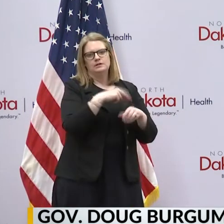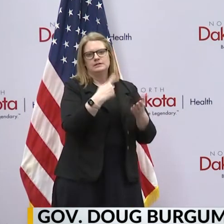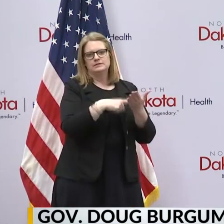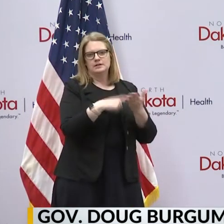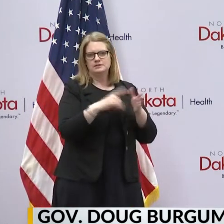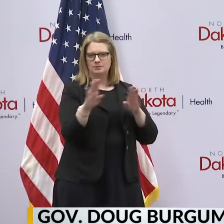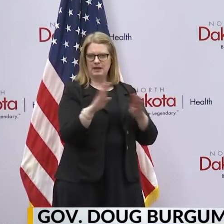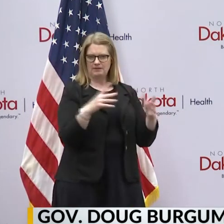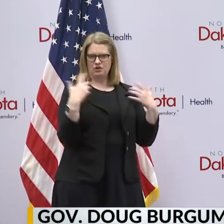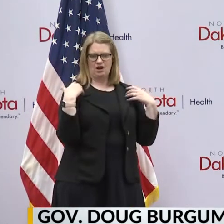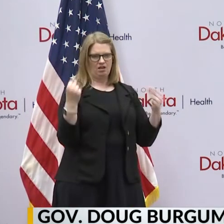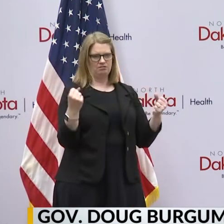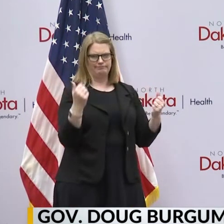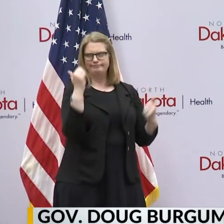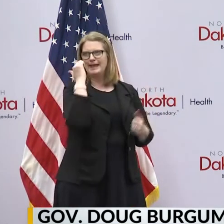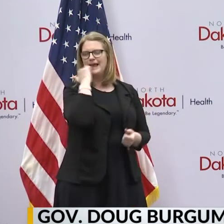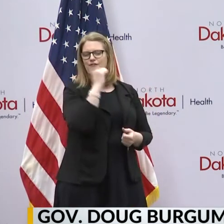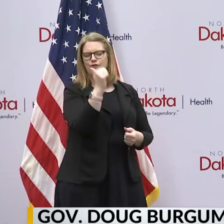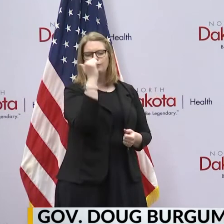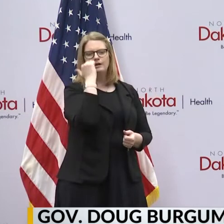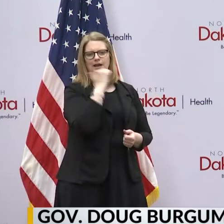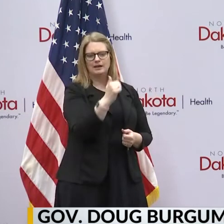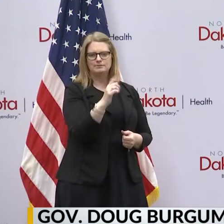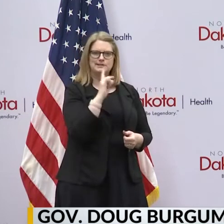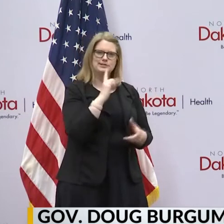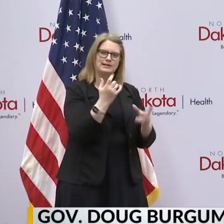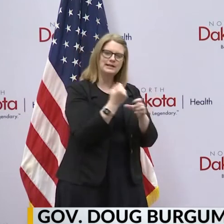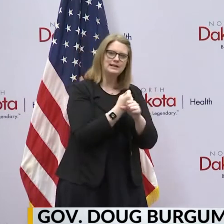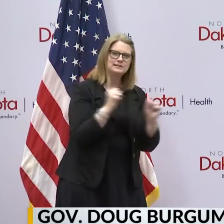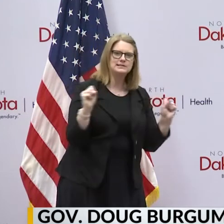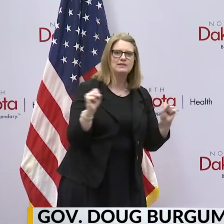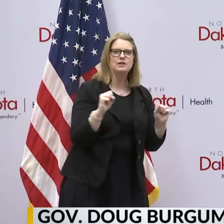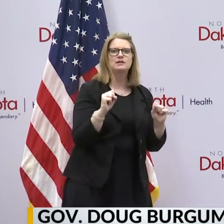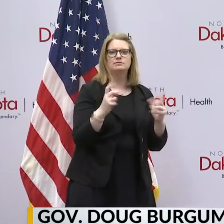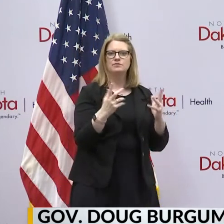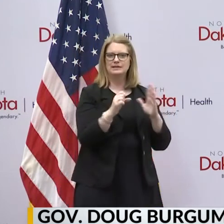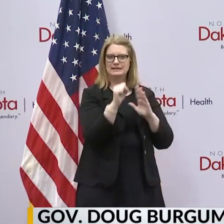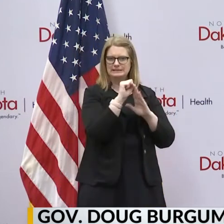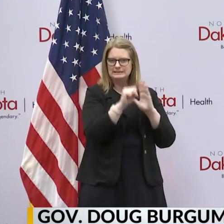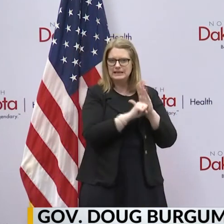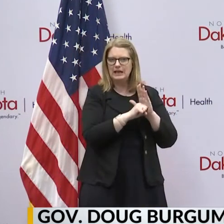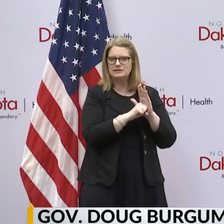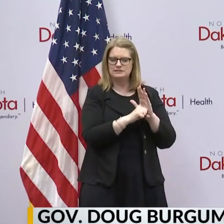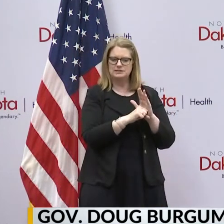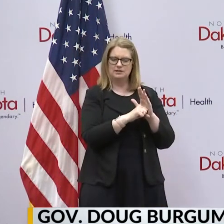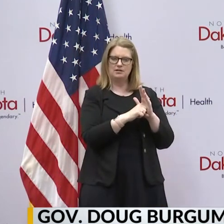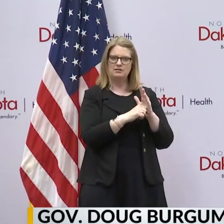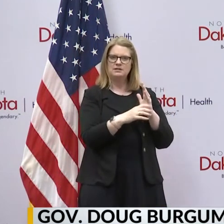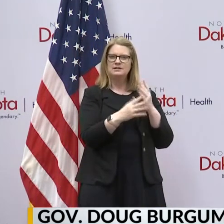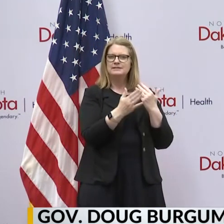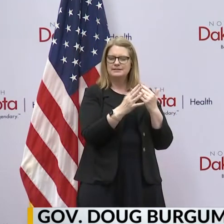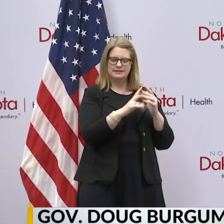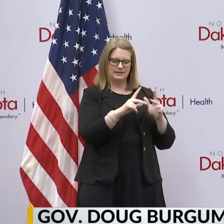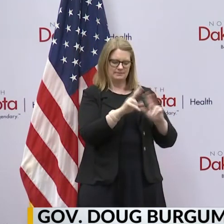NEXT TOPIC IS BEHAVIORAL HEALTH. OF COURSE, WE'VE TALKED ABOUT BEHAVIORAL HEALTH AT EVERY STOP. ENSURING SAFETY FOR THE STATE'S